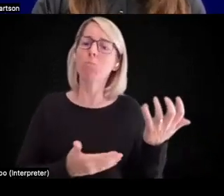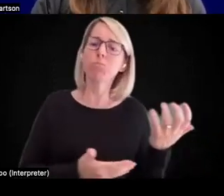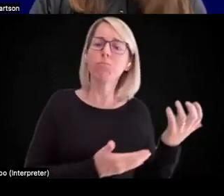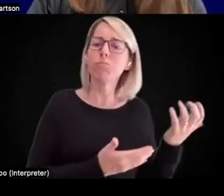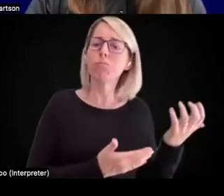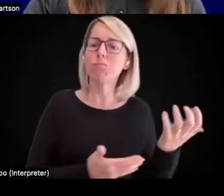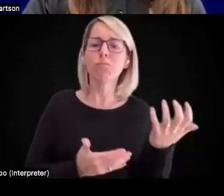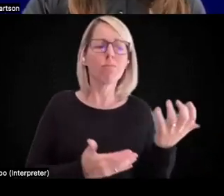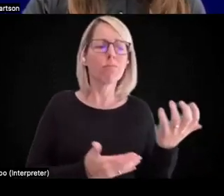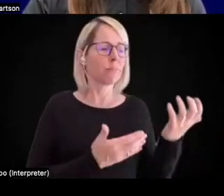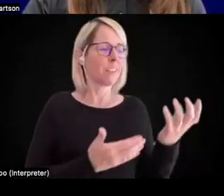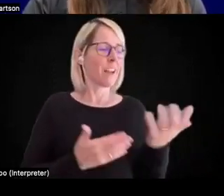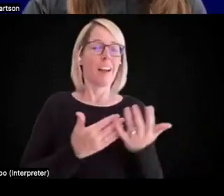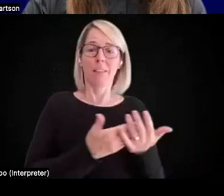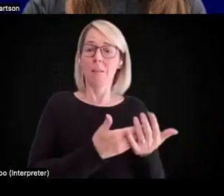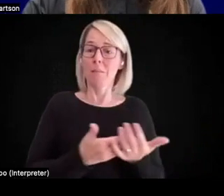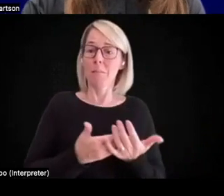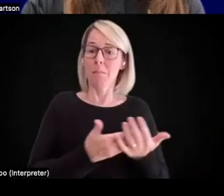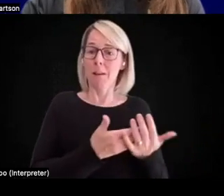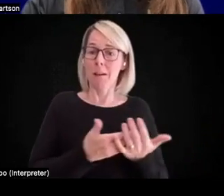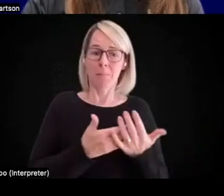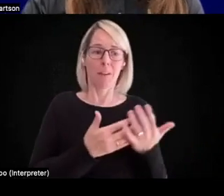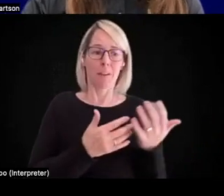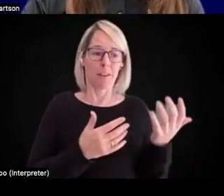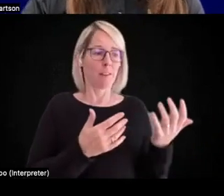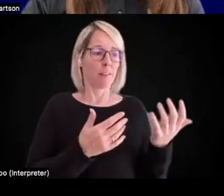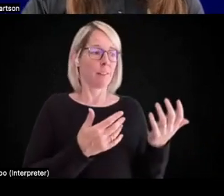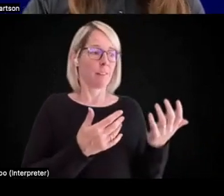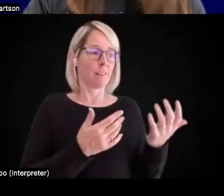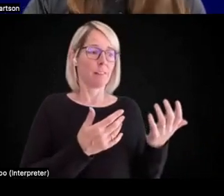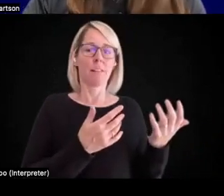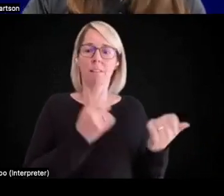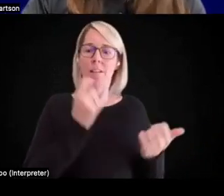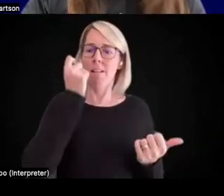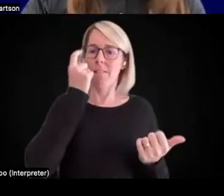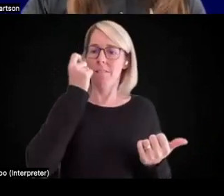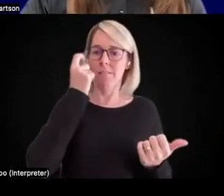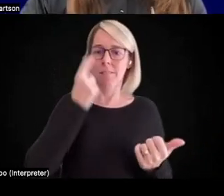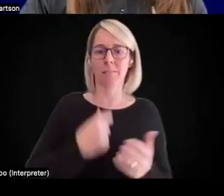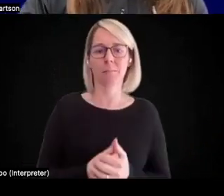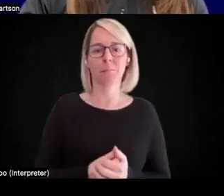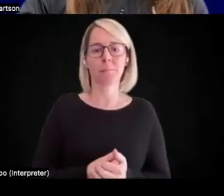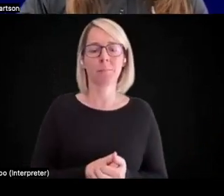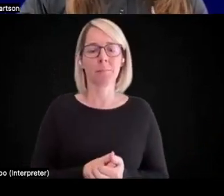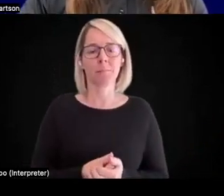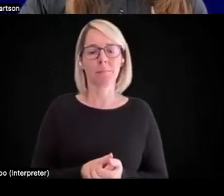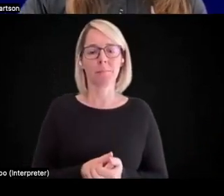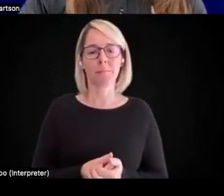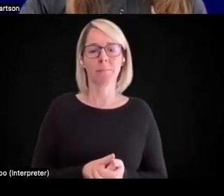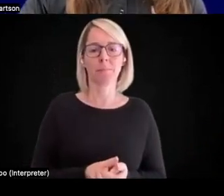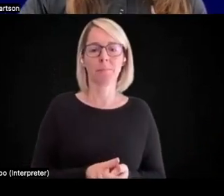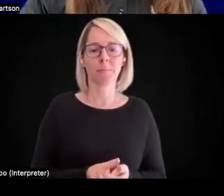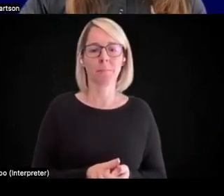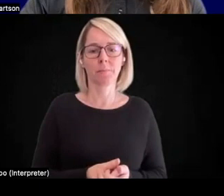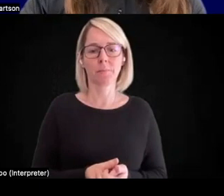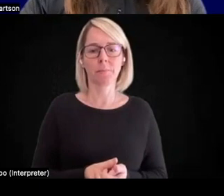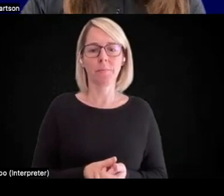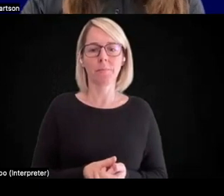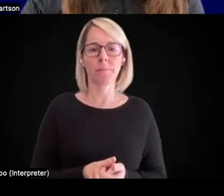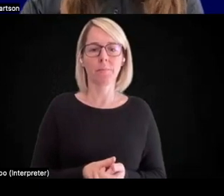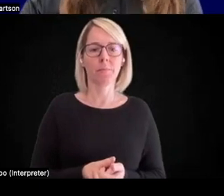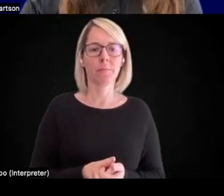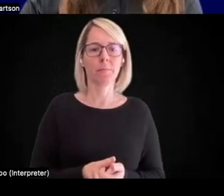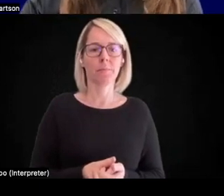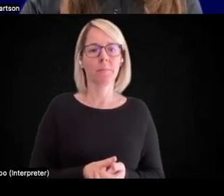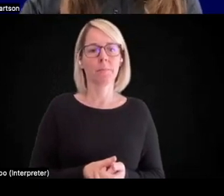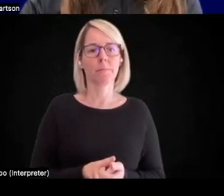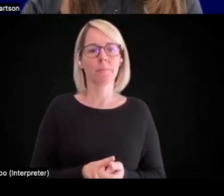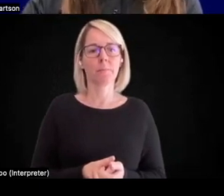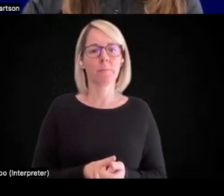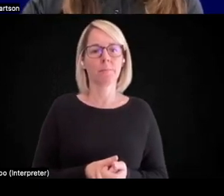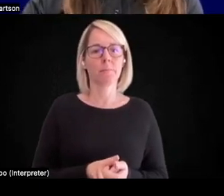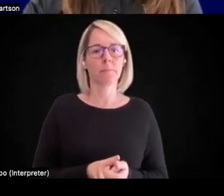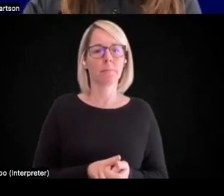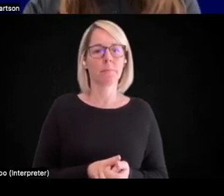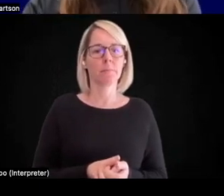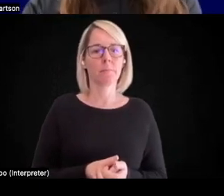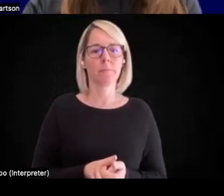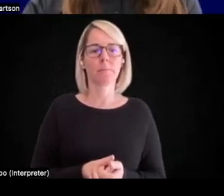the baby is moving once they've been picked up. Another example is the toddler is laughing as an